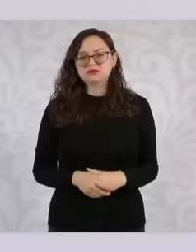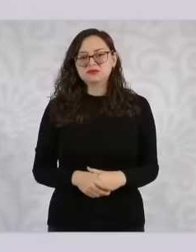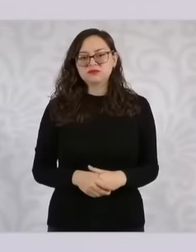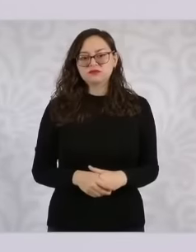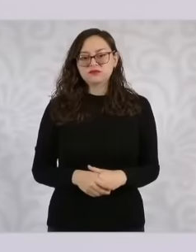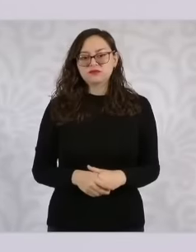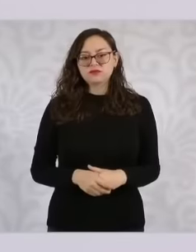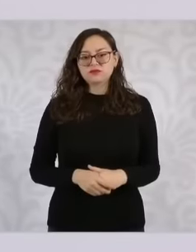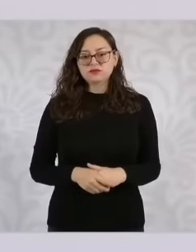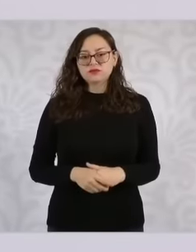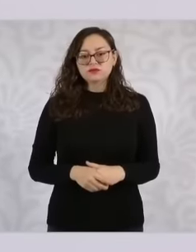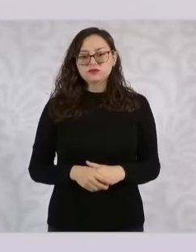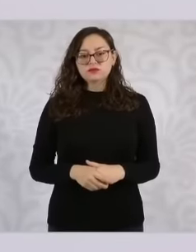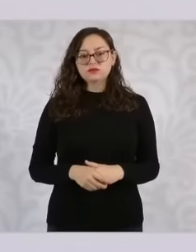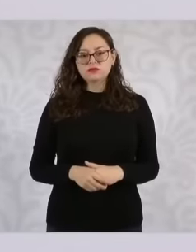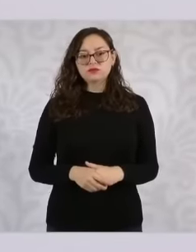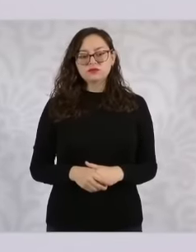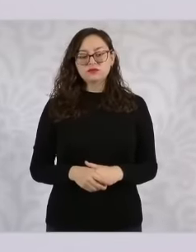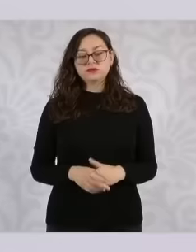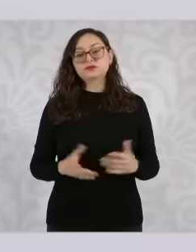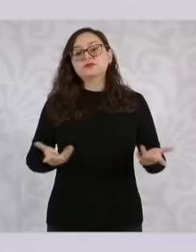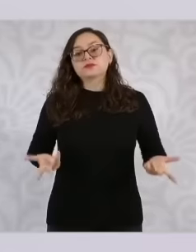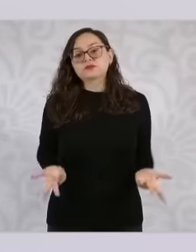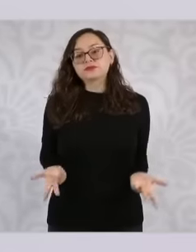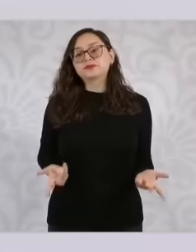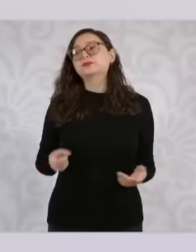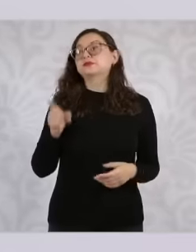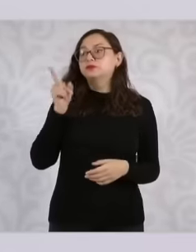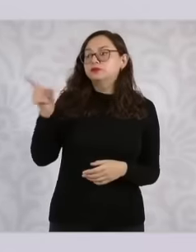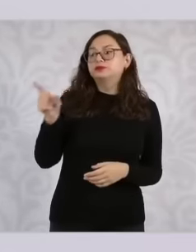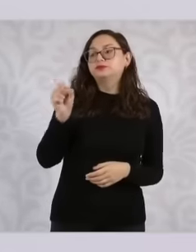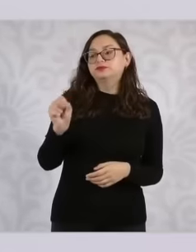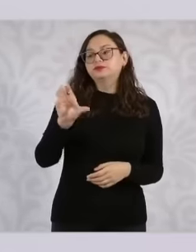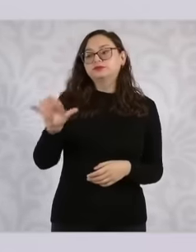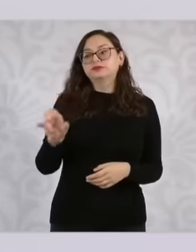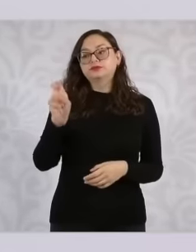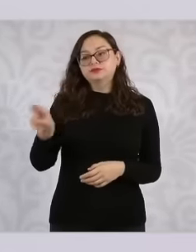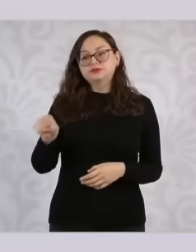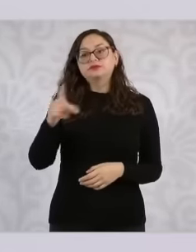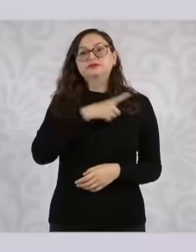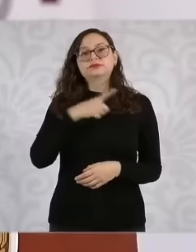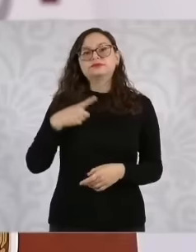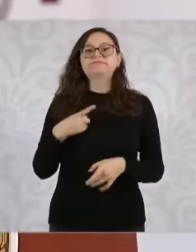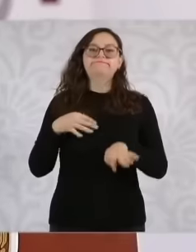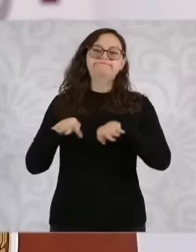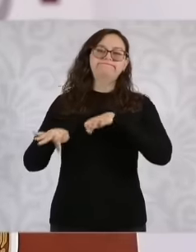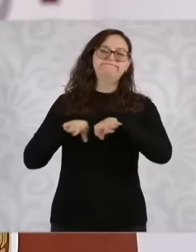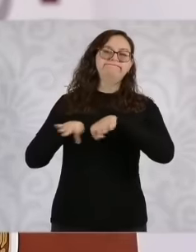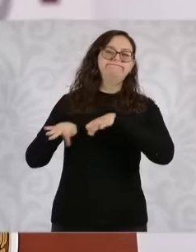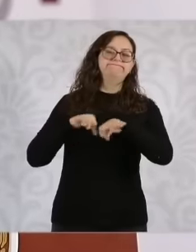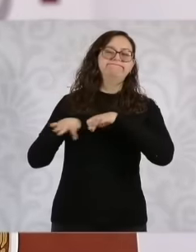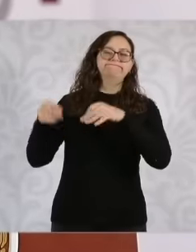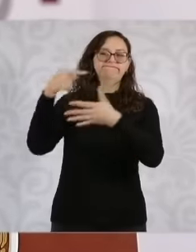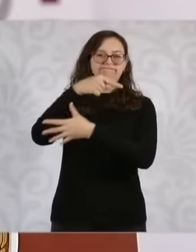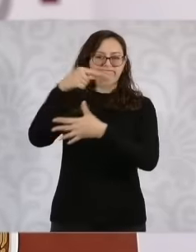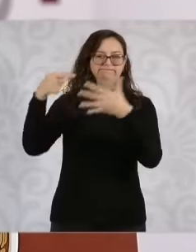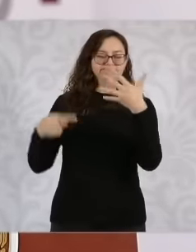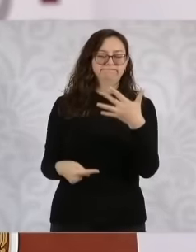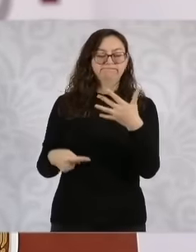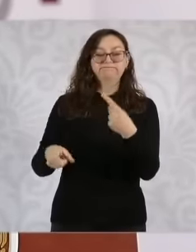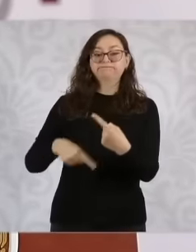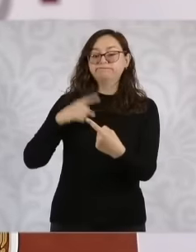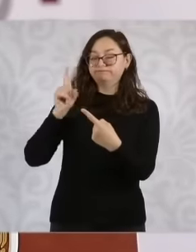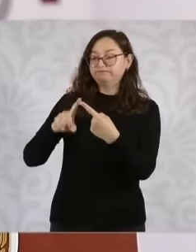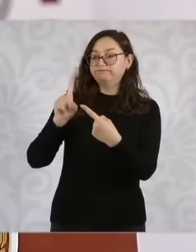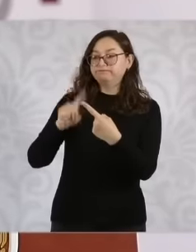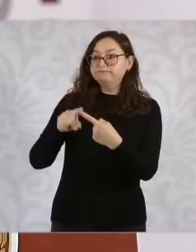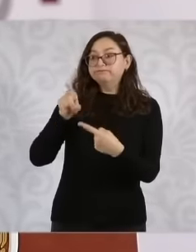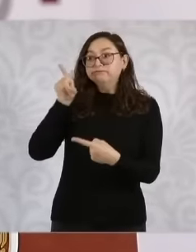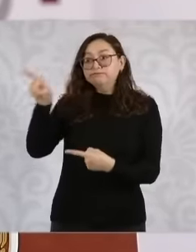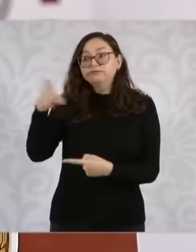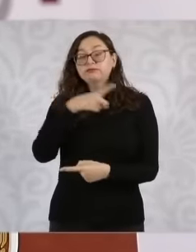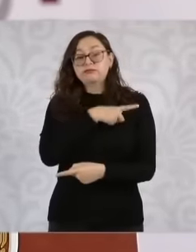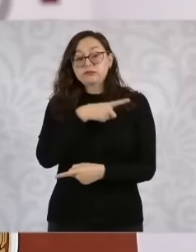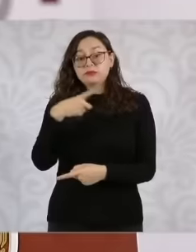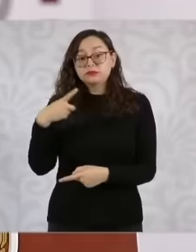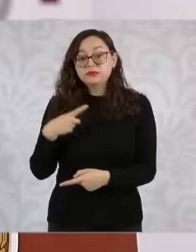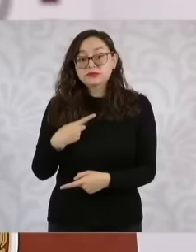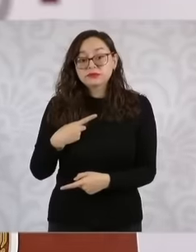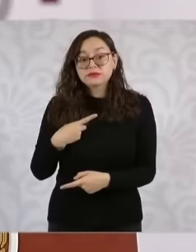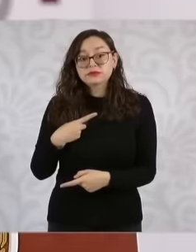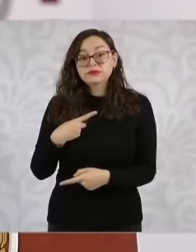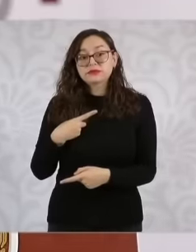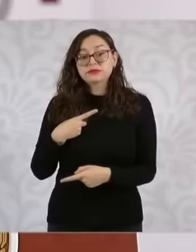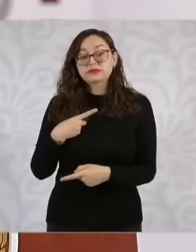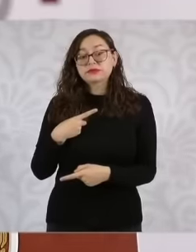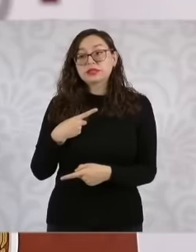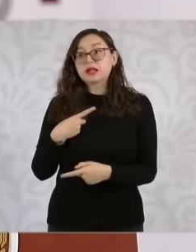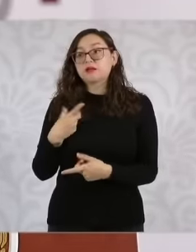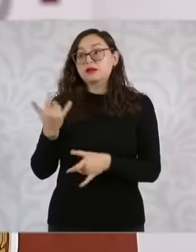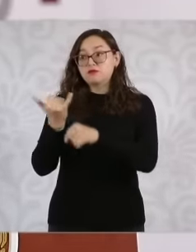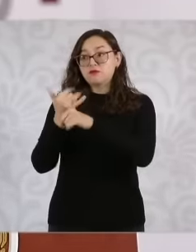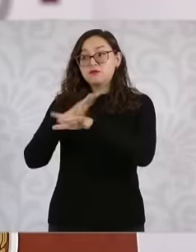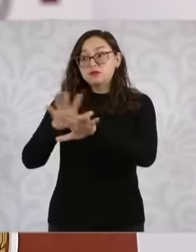task, several tasks, the first is to send so that those who are watching us understand us.